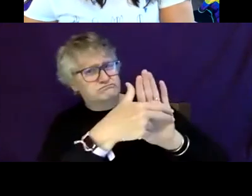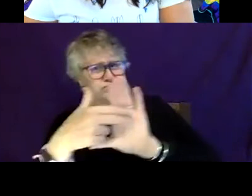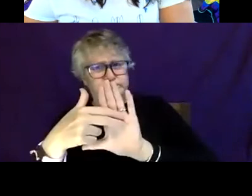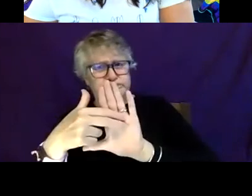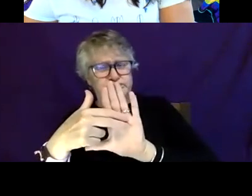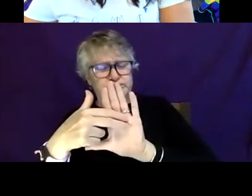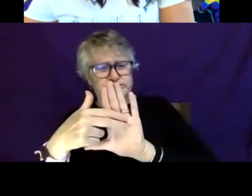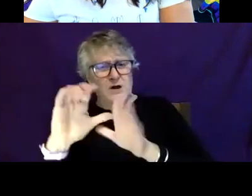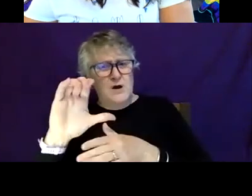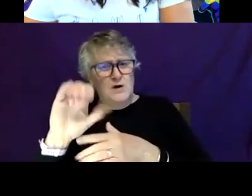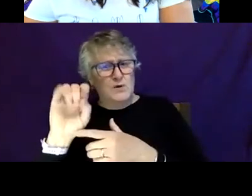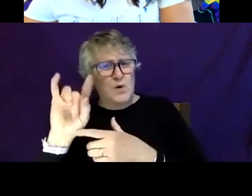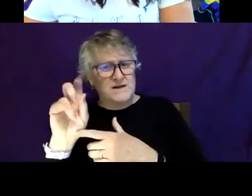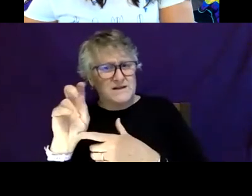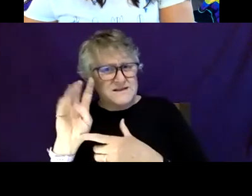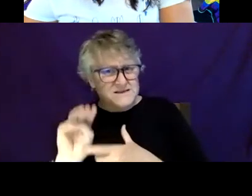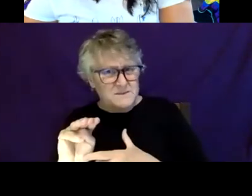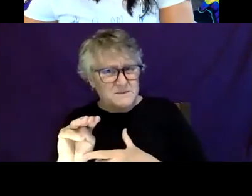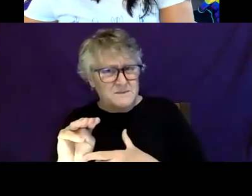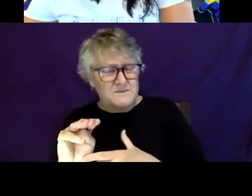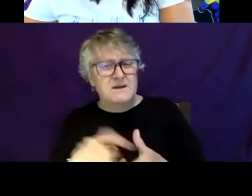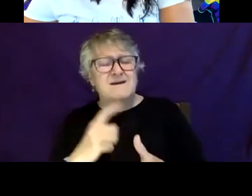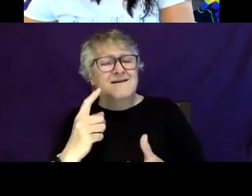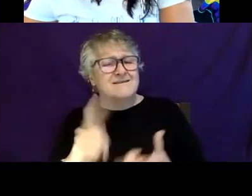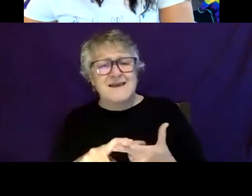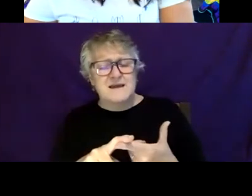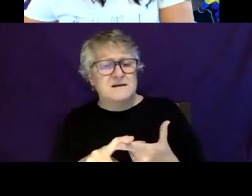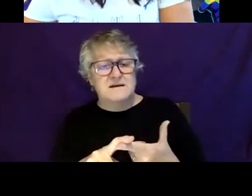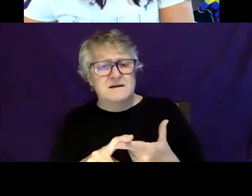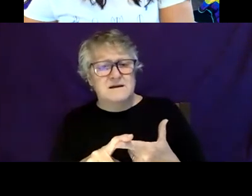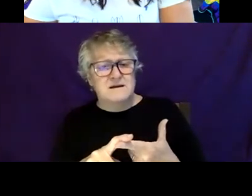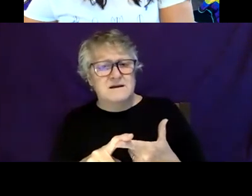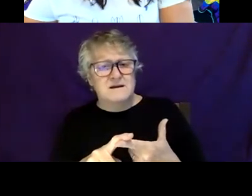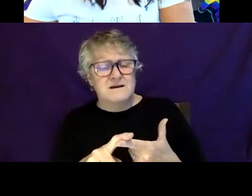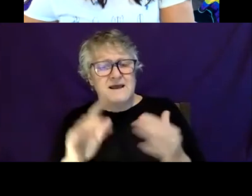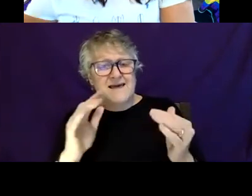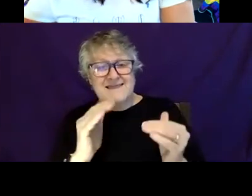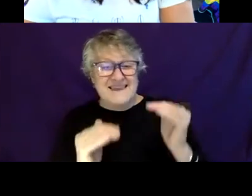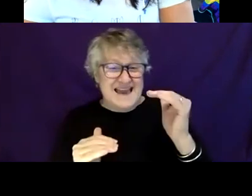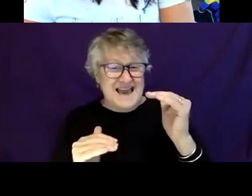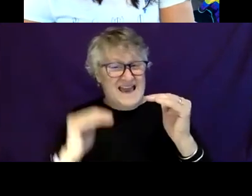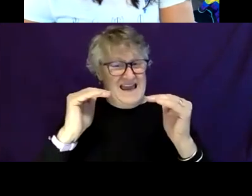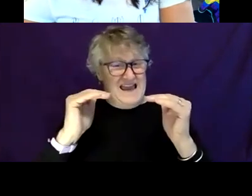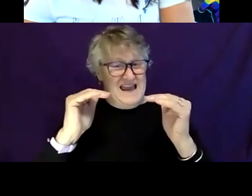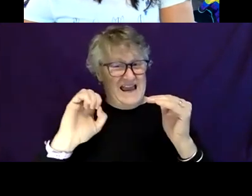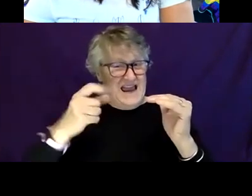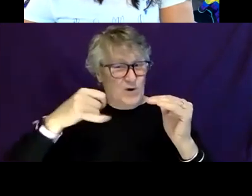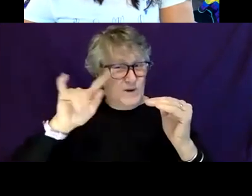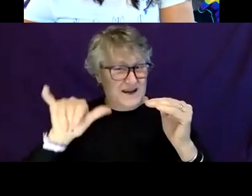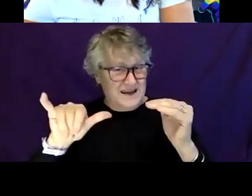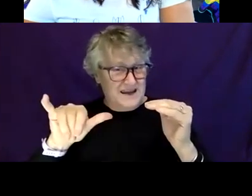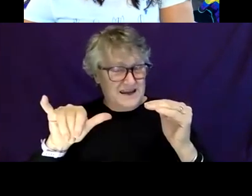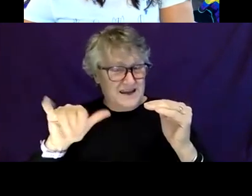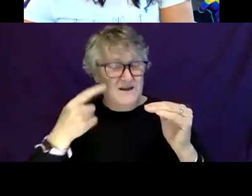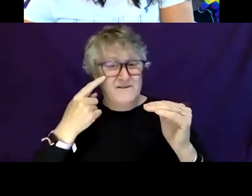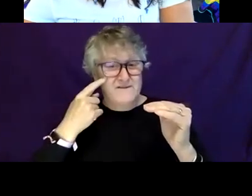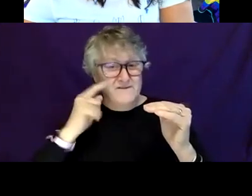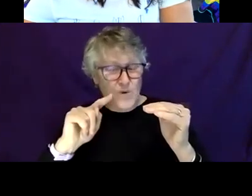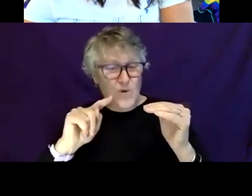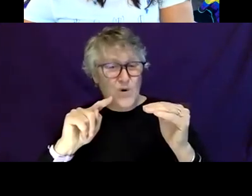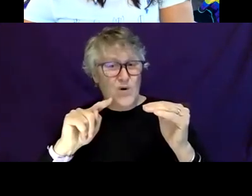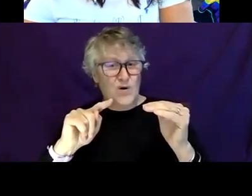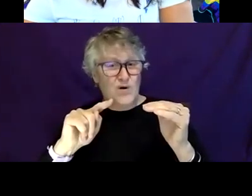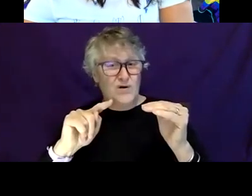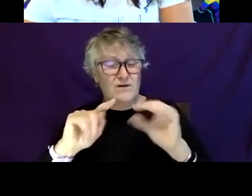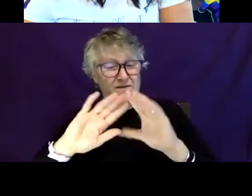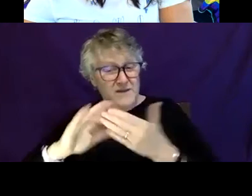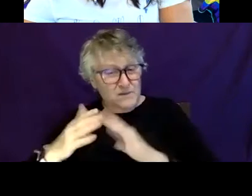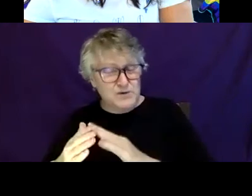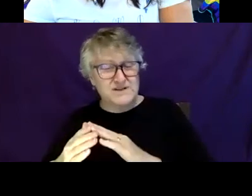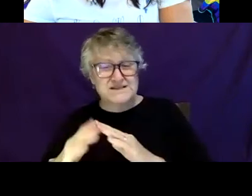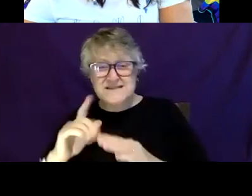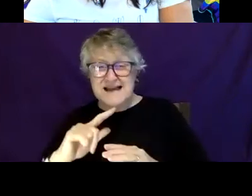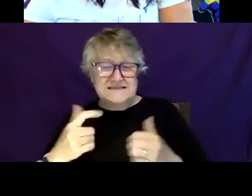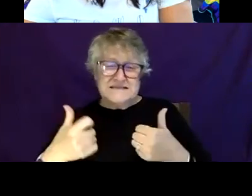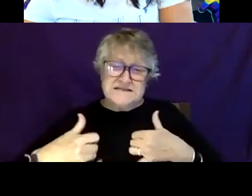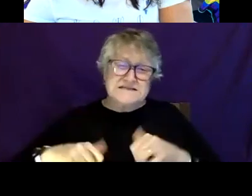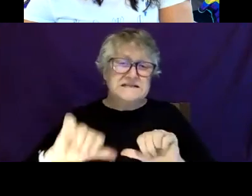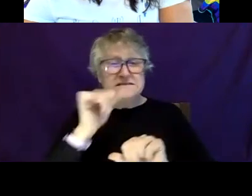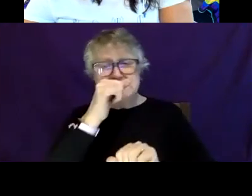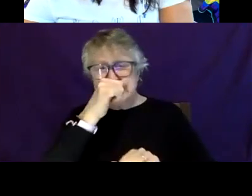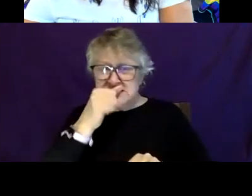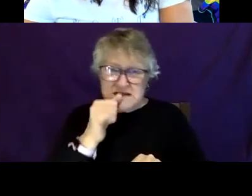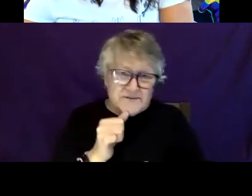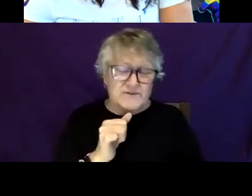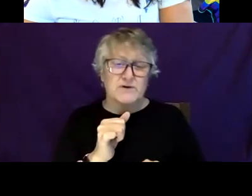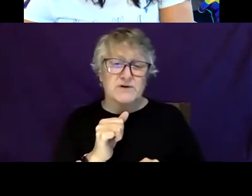Then the equity for populations that live and suffer in colonialism, the lasting impacts of colonization.